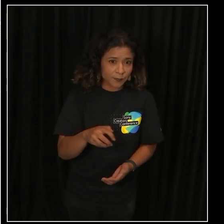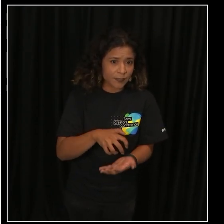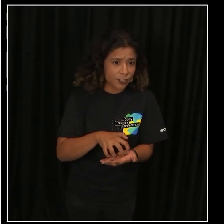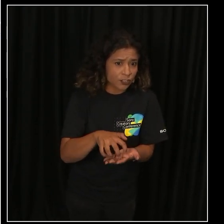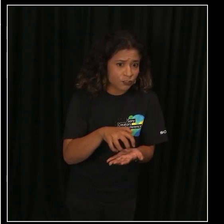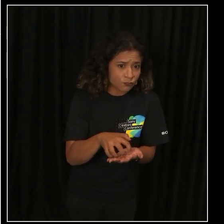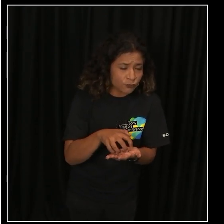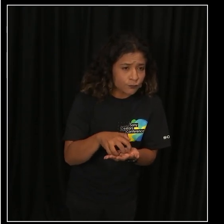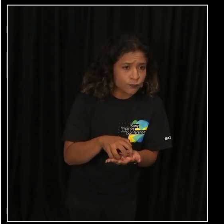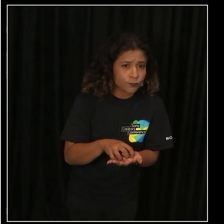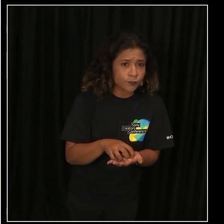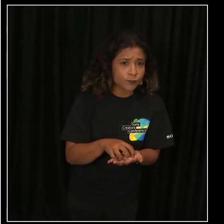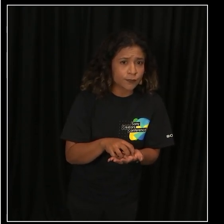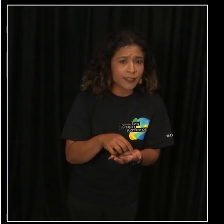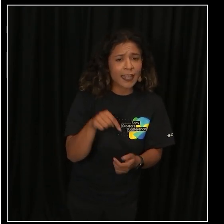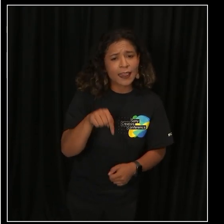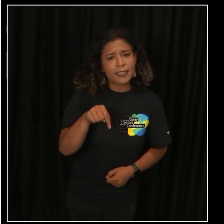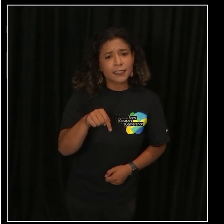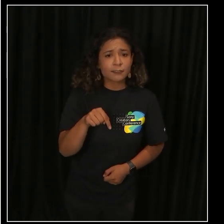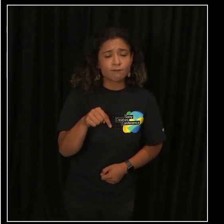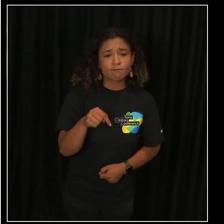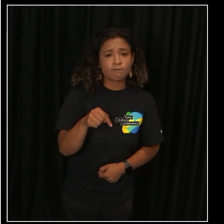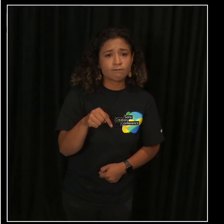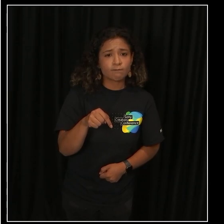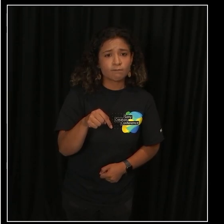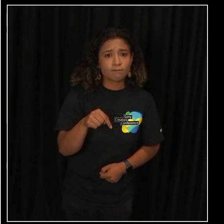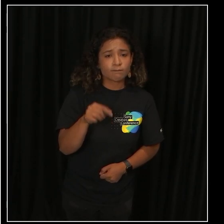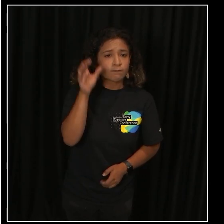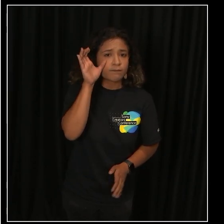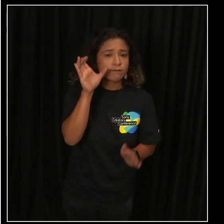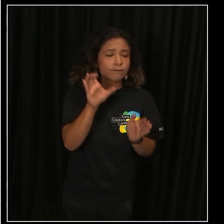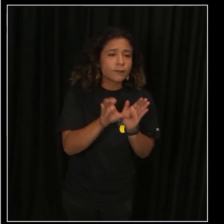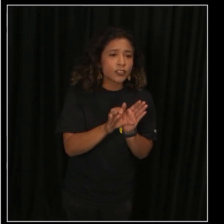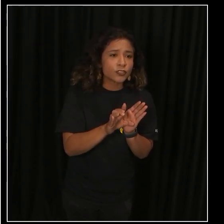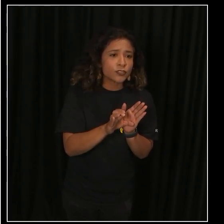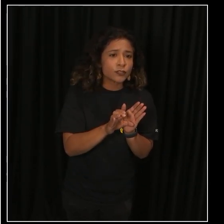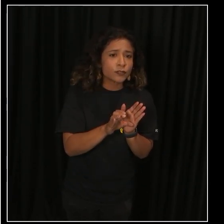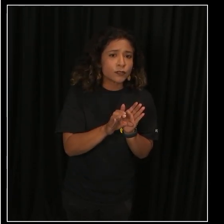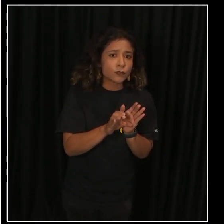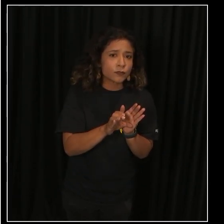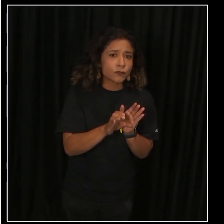This figure is an ordinary the long through the mapping.